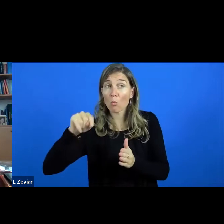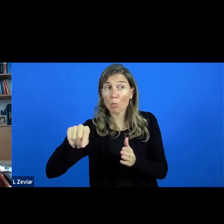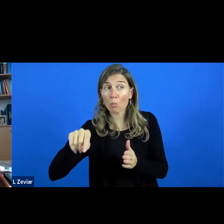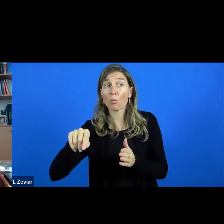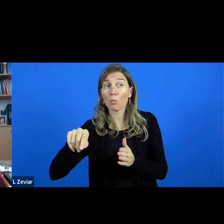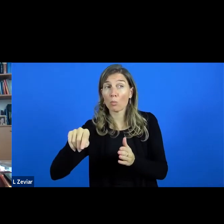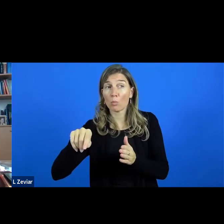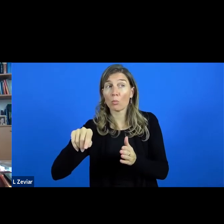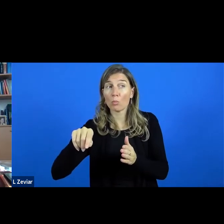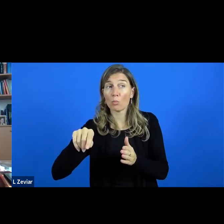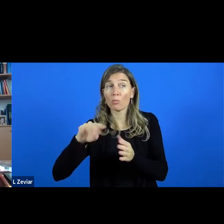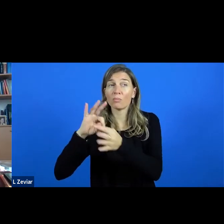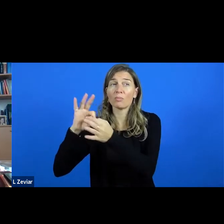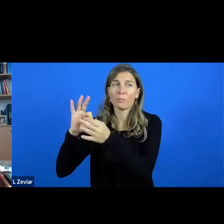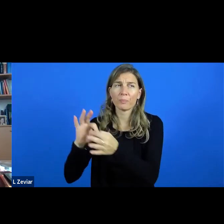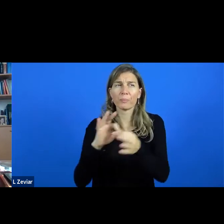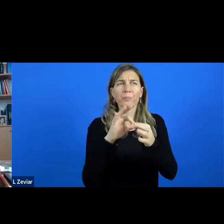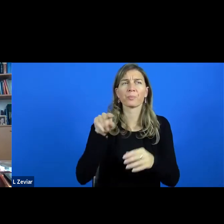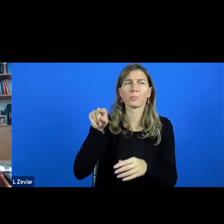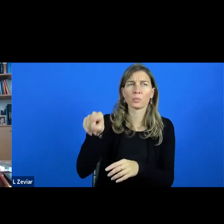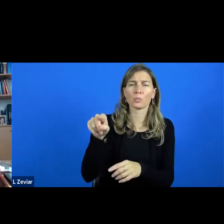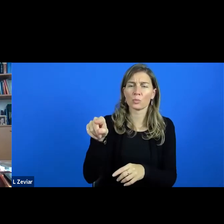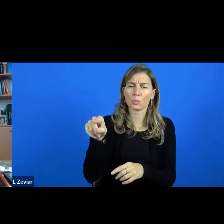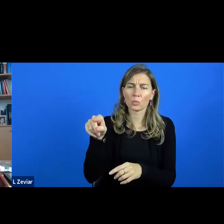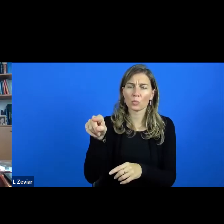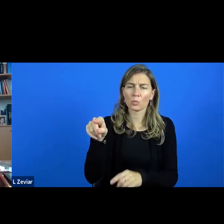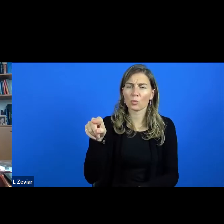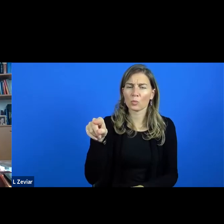because European fronts, we'll certainly talk about this,